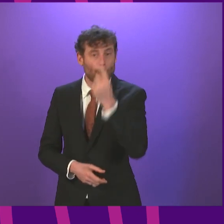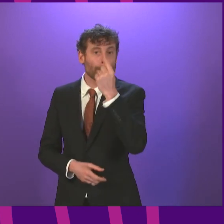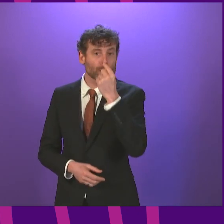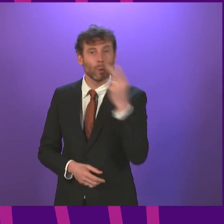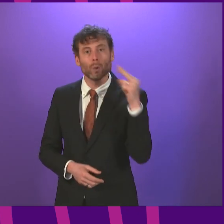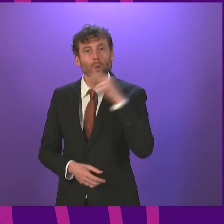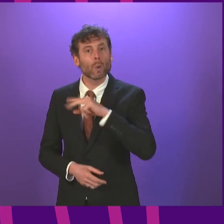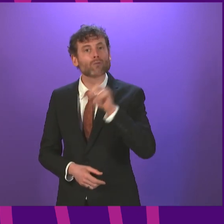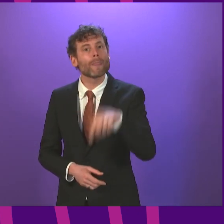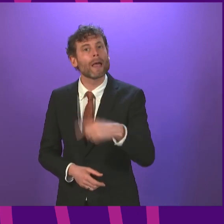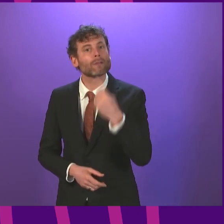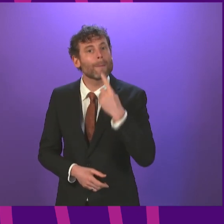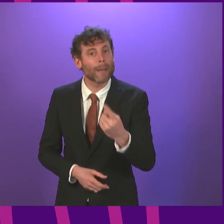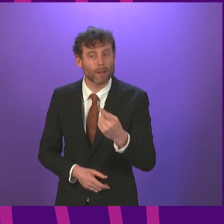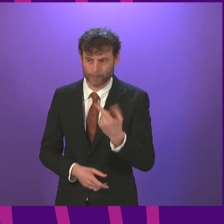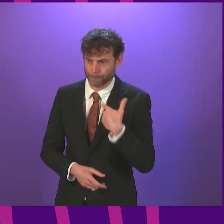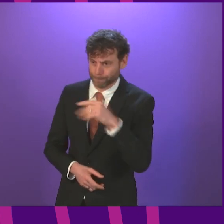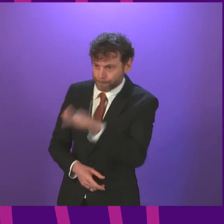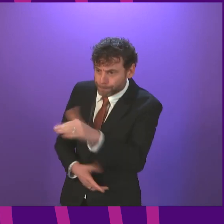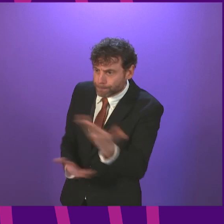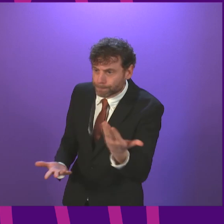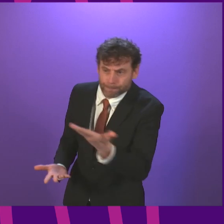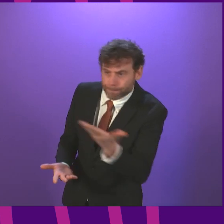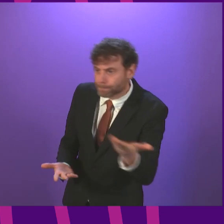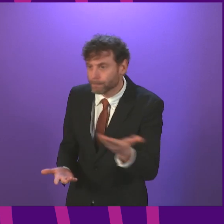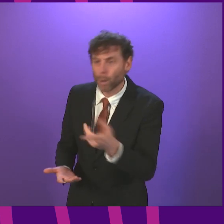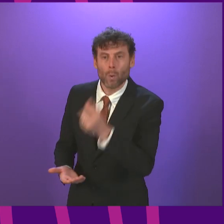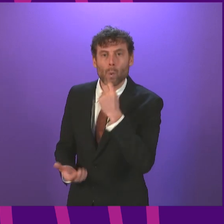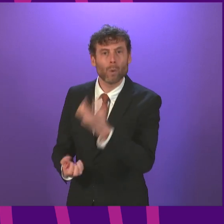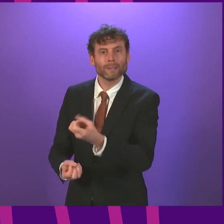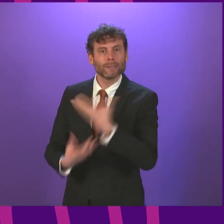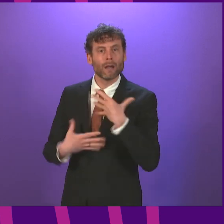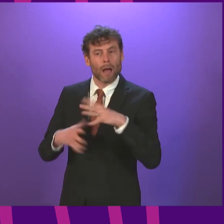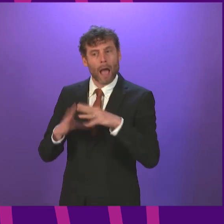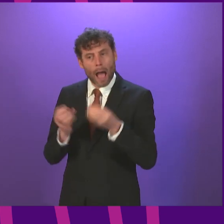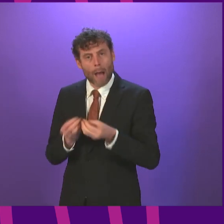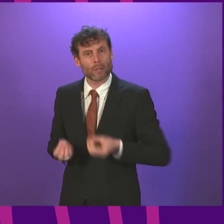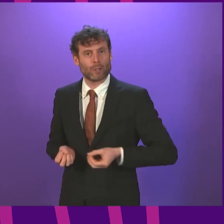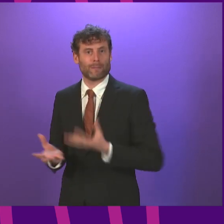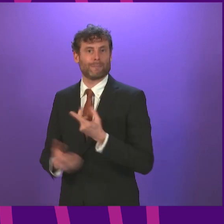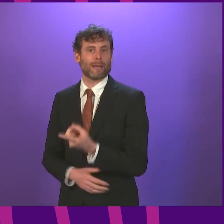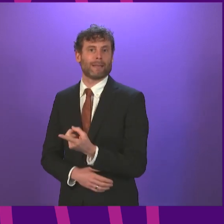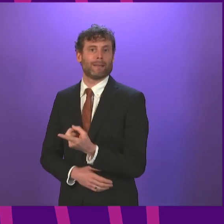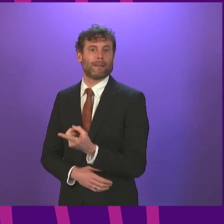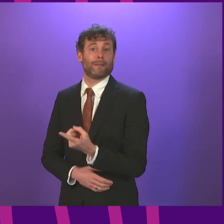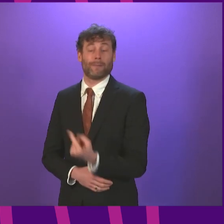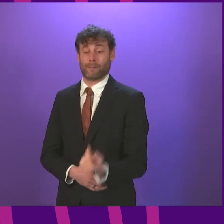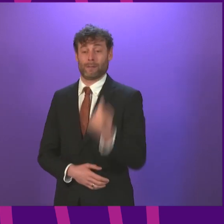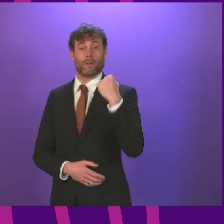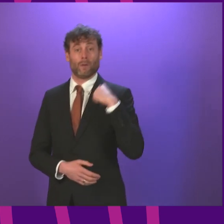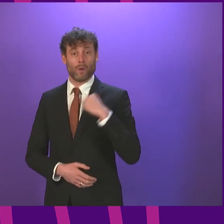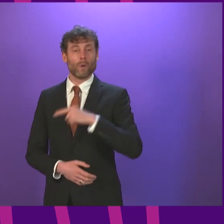because the Government will not tell us its side of the bill. Before the First Minister’s committee session, we knew that Queen’s counsel had stated